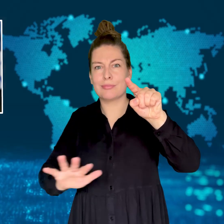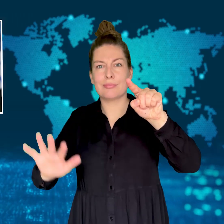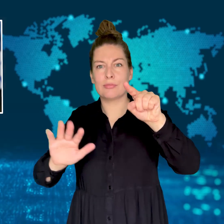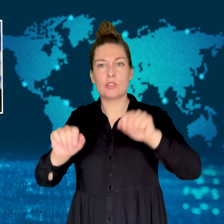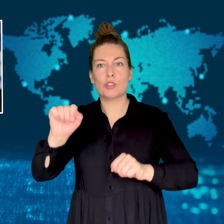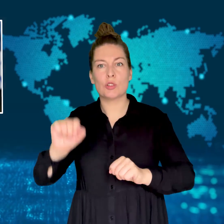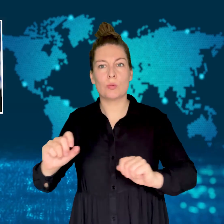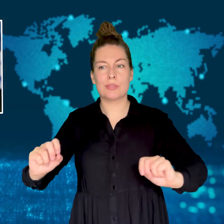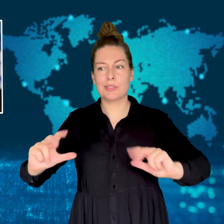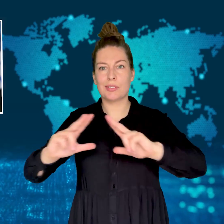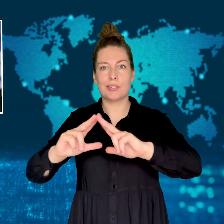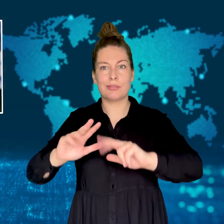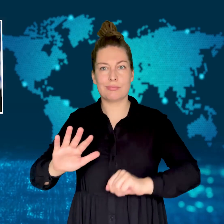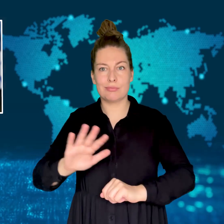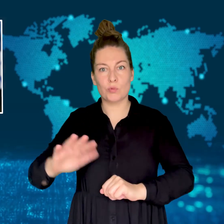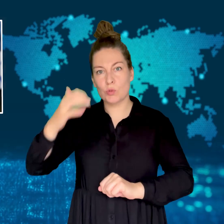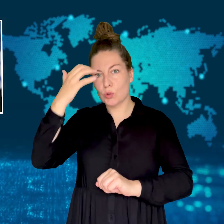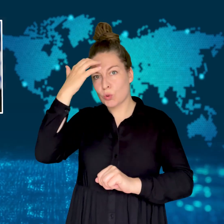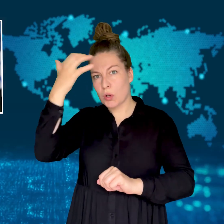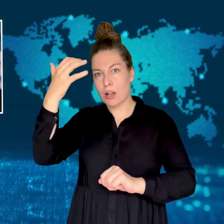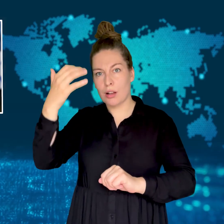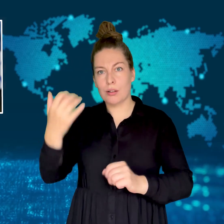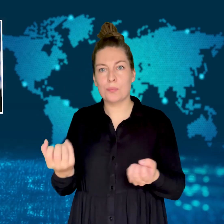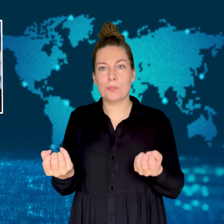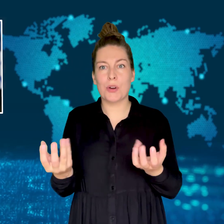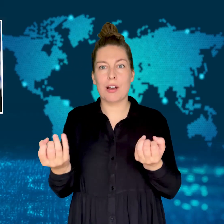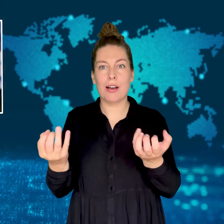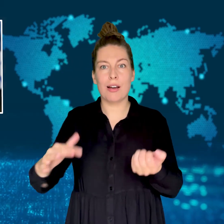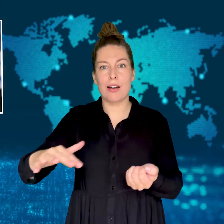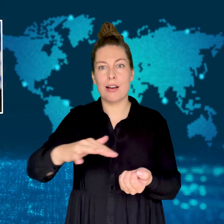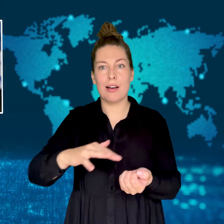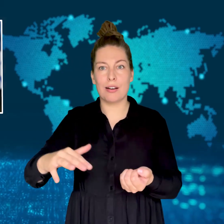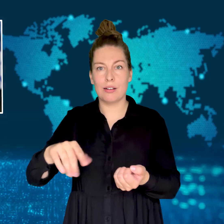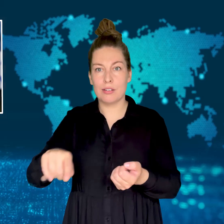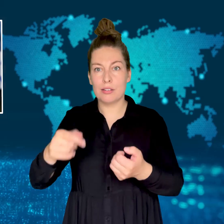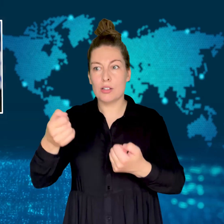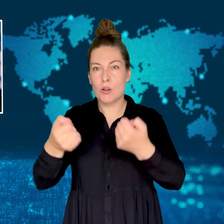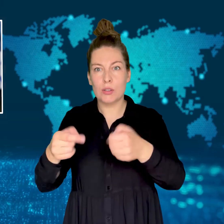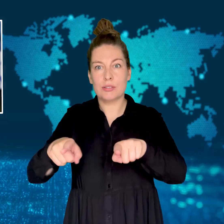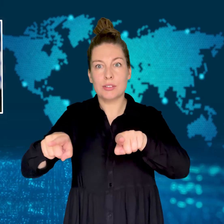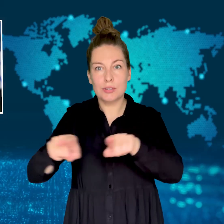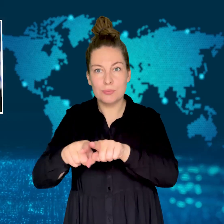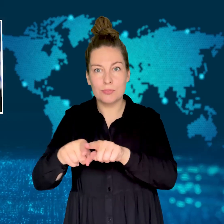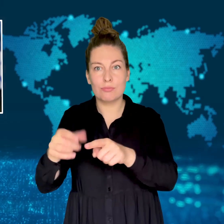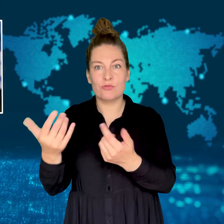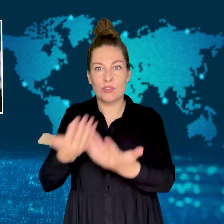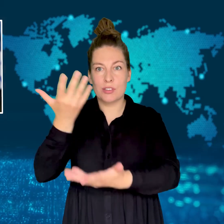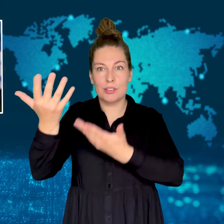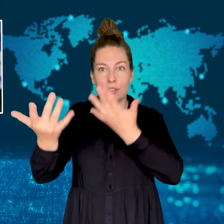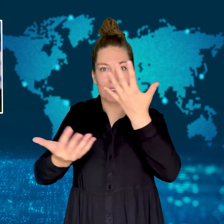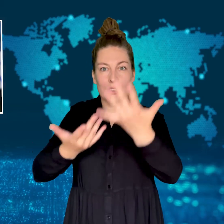That car was also on fire, and firefighters were able to put out the flames.